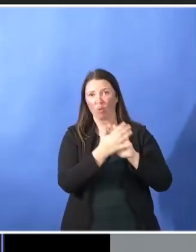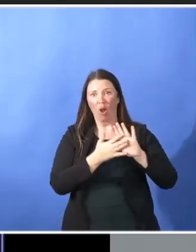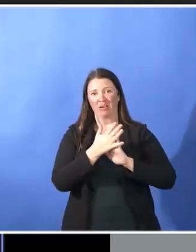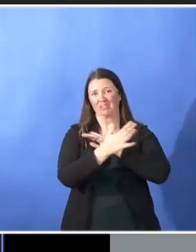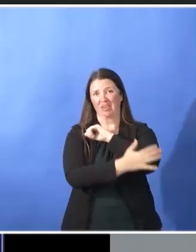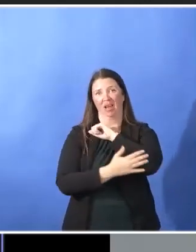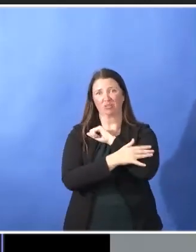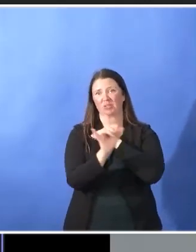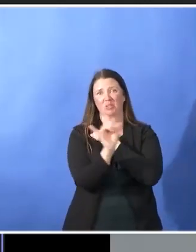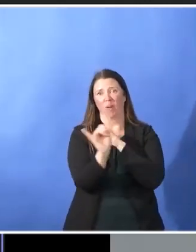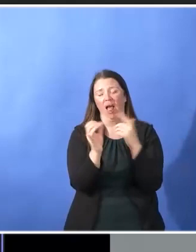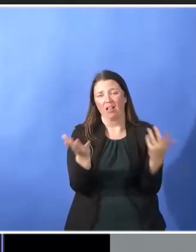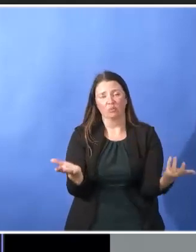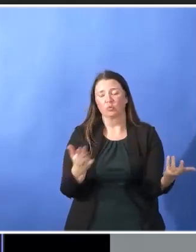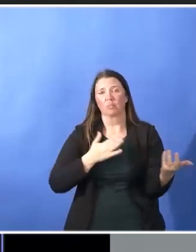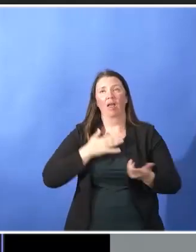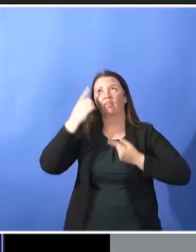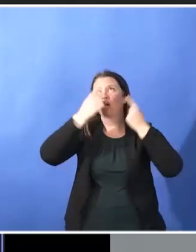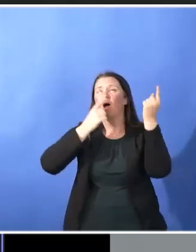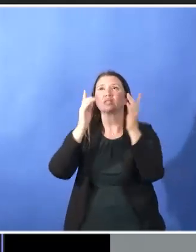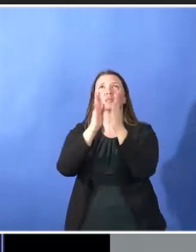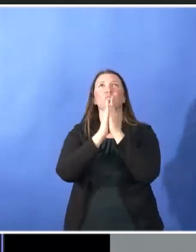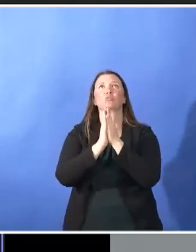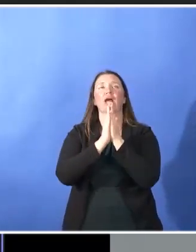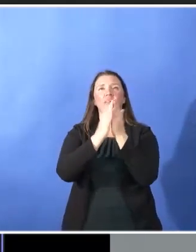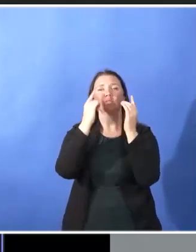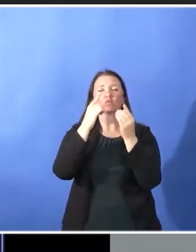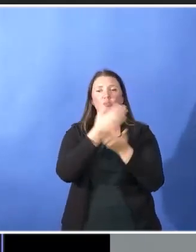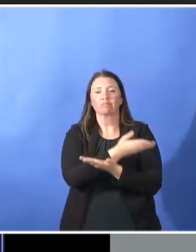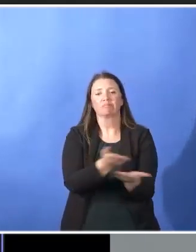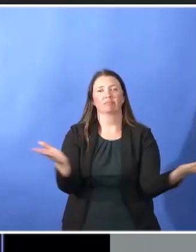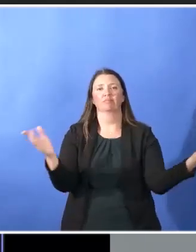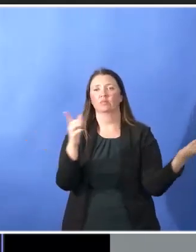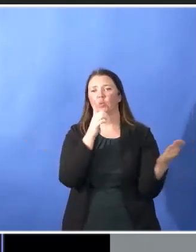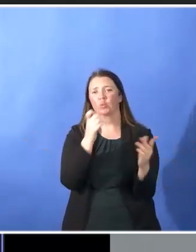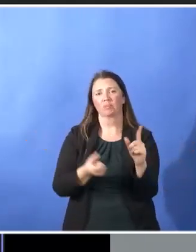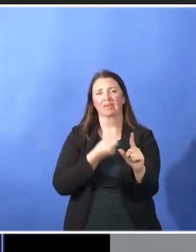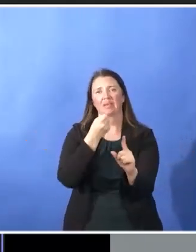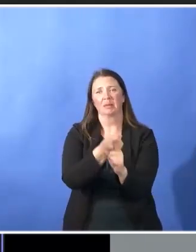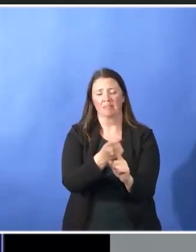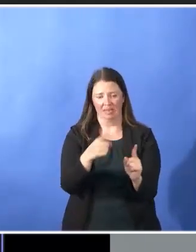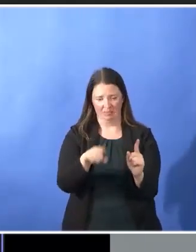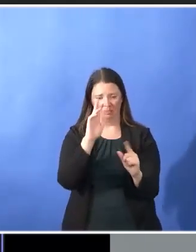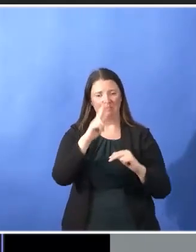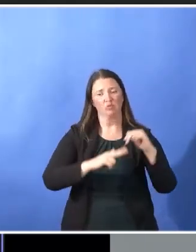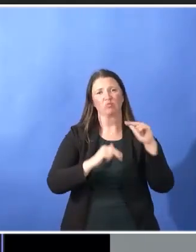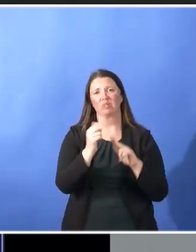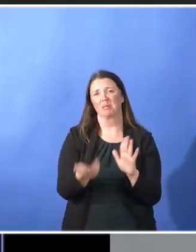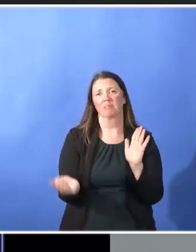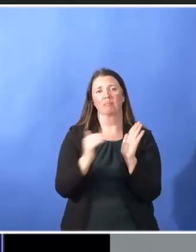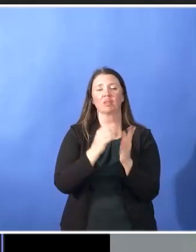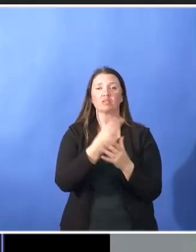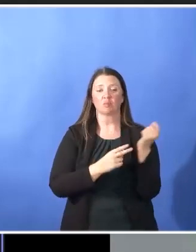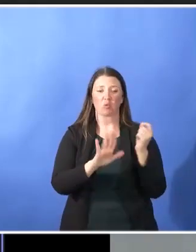GO OUT TO ALL OF THOSE WHO ARE AFFECTED AND WILL BE REBUILDING PROPERTY AND THEIR LIVES FOR DAYS TO COME.